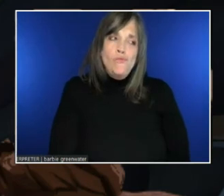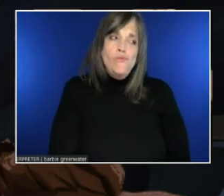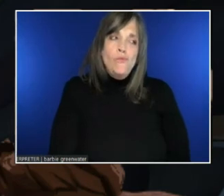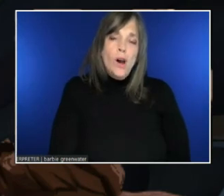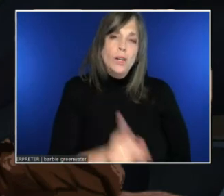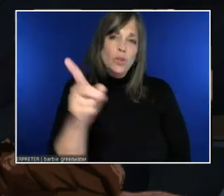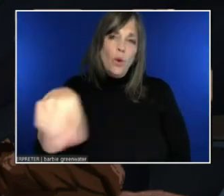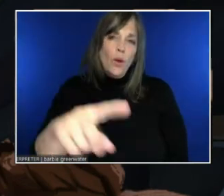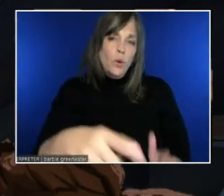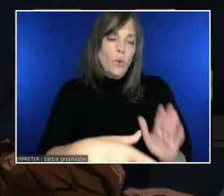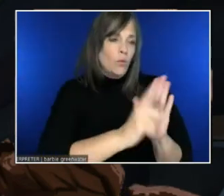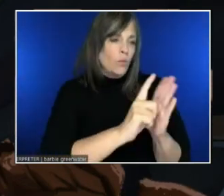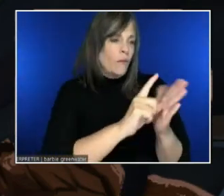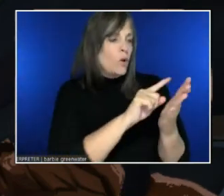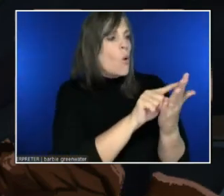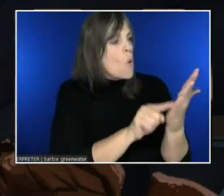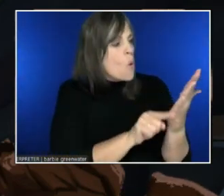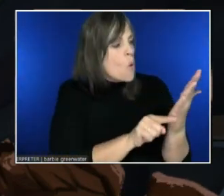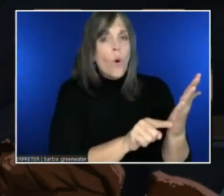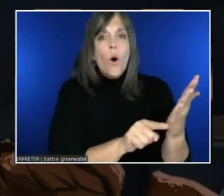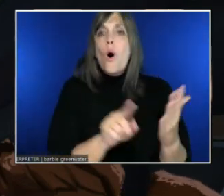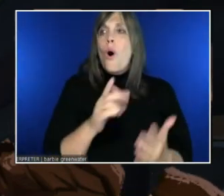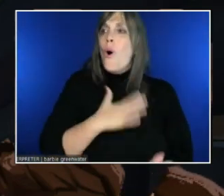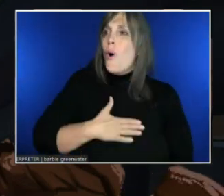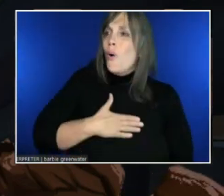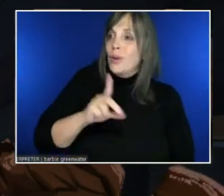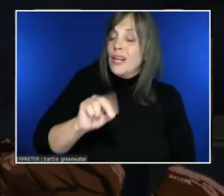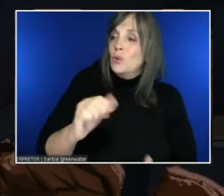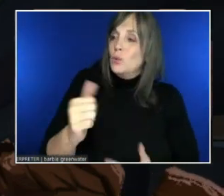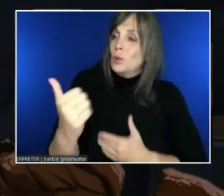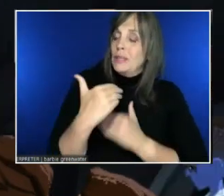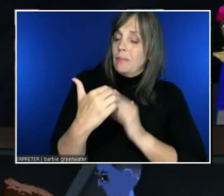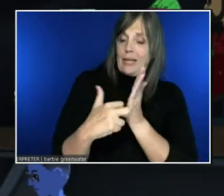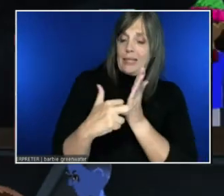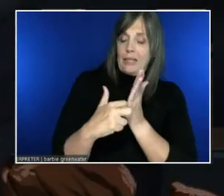Please do submit a ticket on altvr.com.